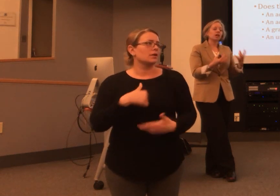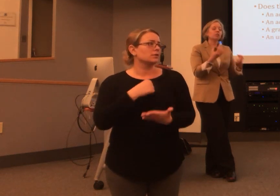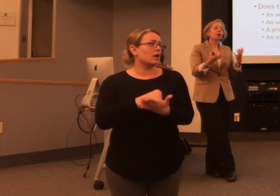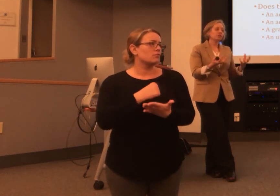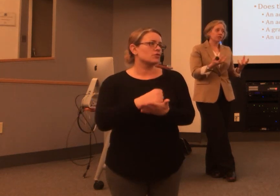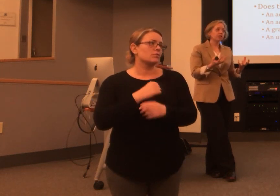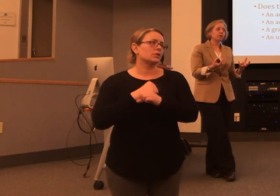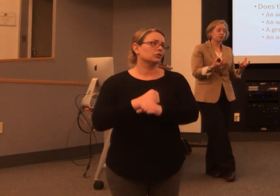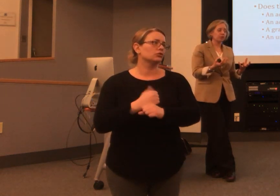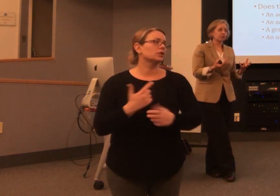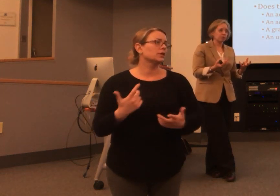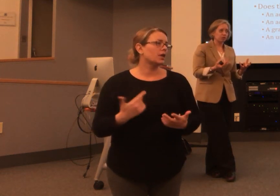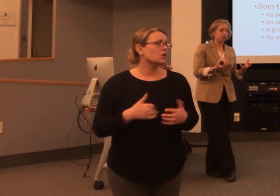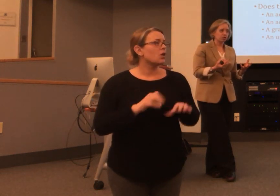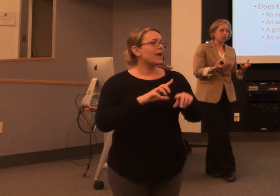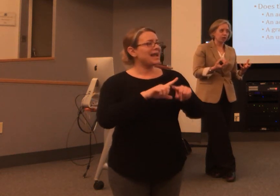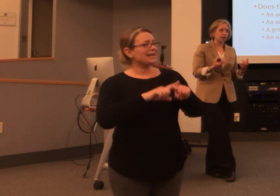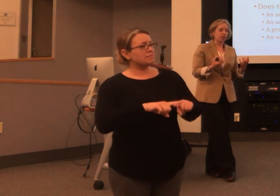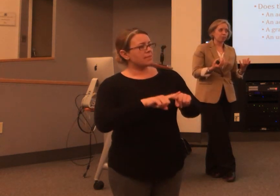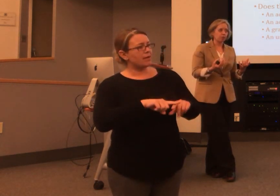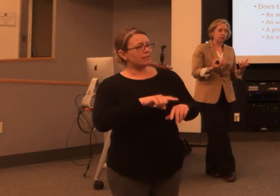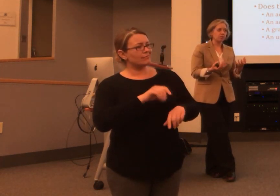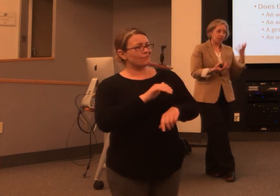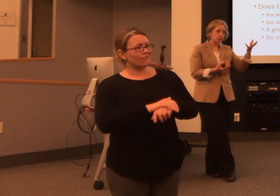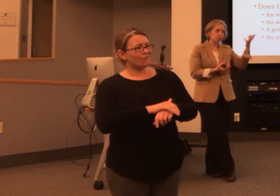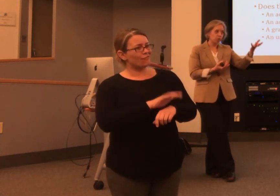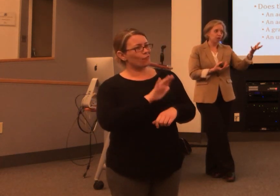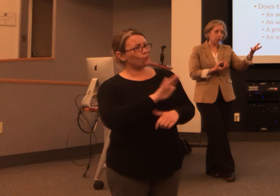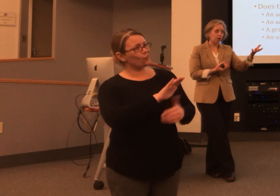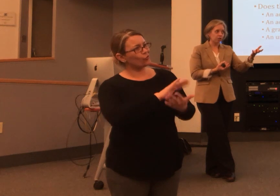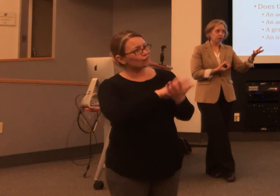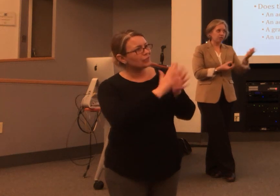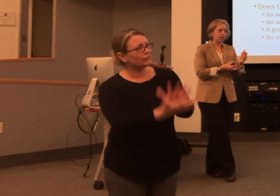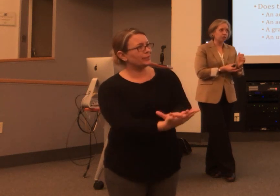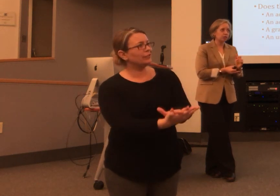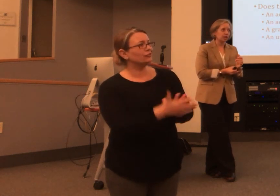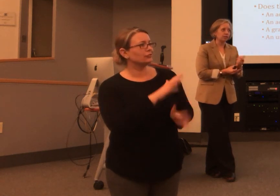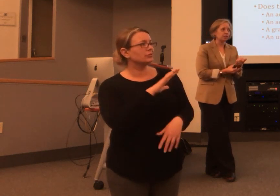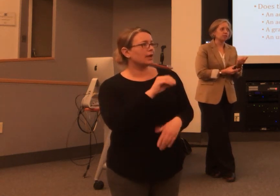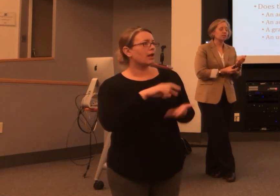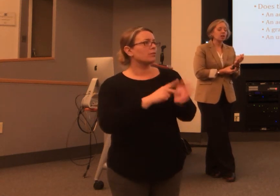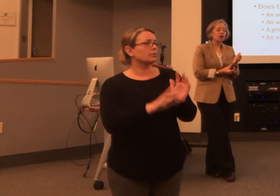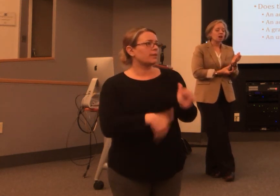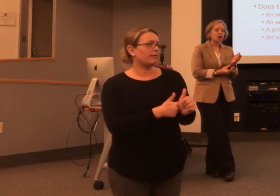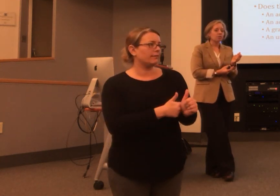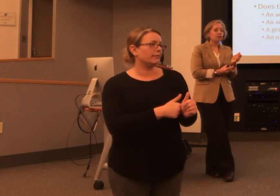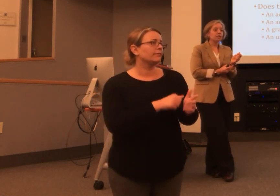It depends on the level of transformation you're doing and the purpose, and that where you wanna walk through that fair use analysis.